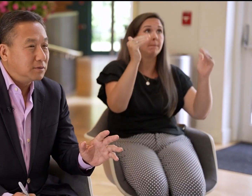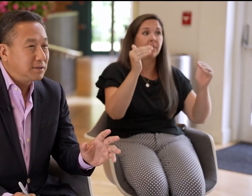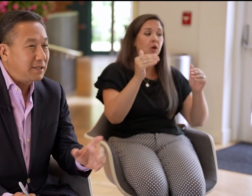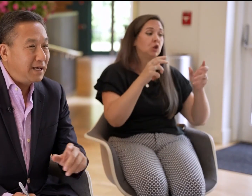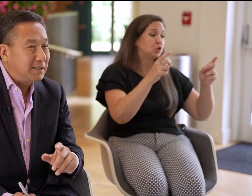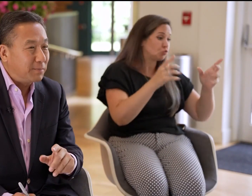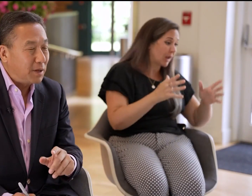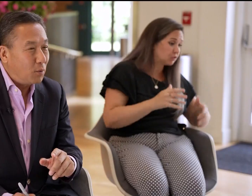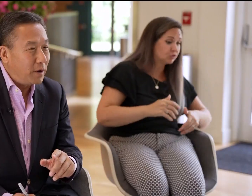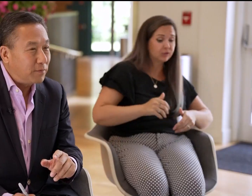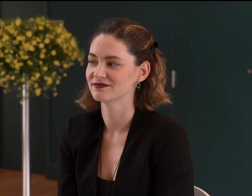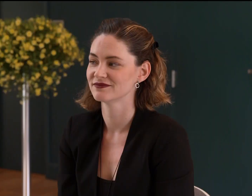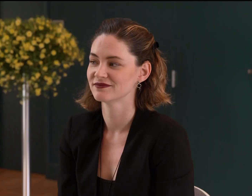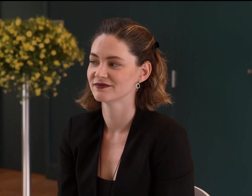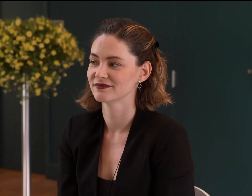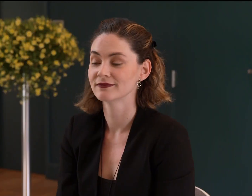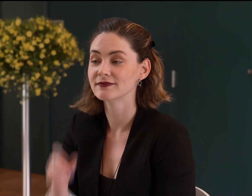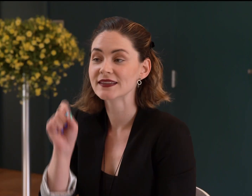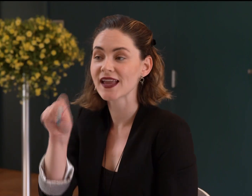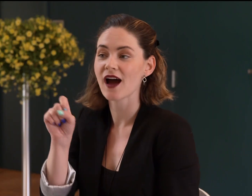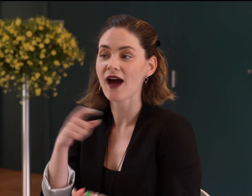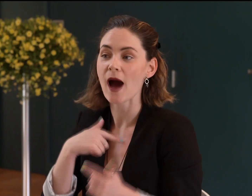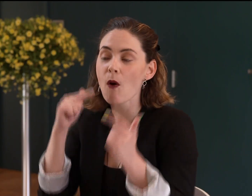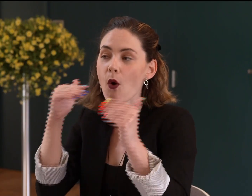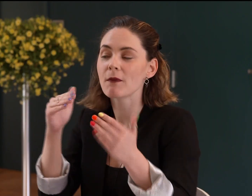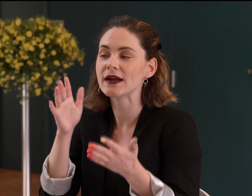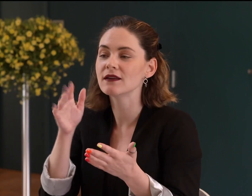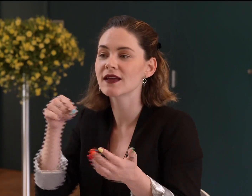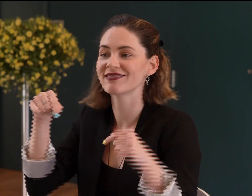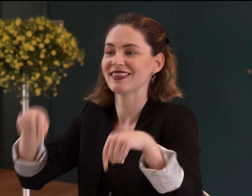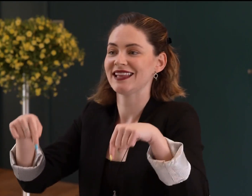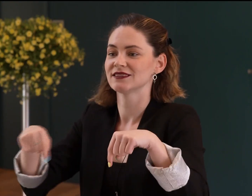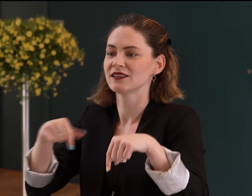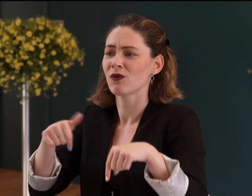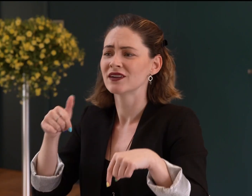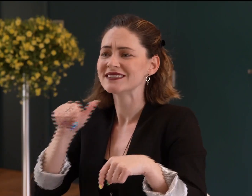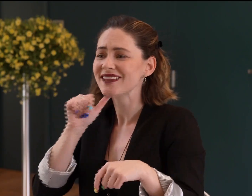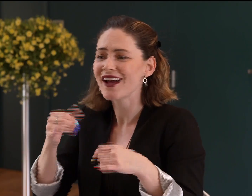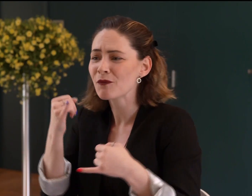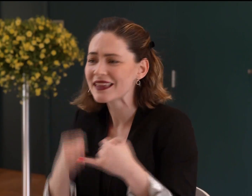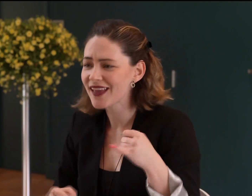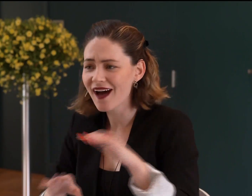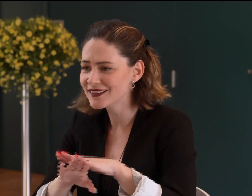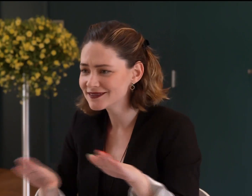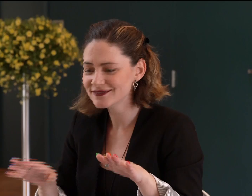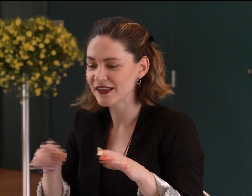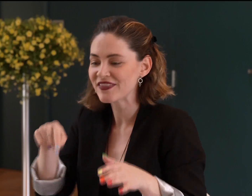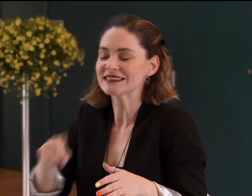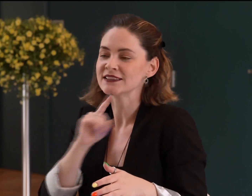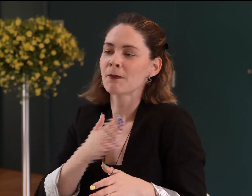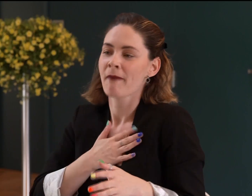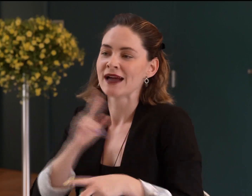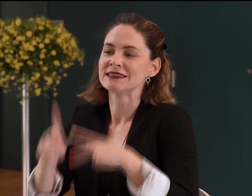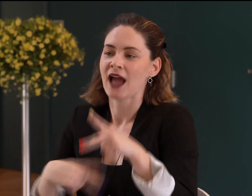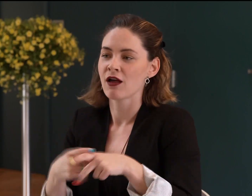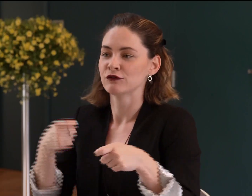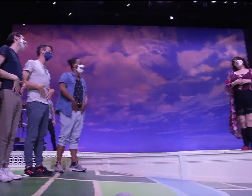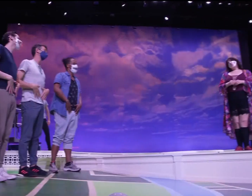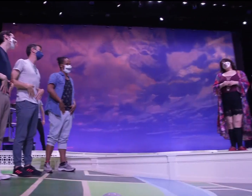something away from this too? Absolutely. My hope is that through this this is not the last